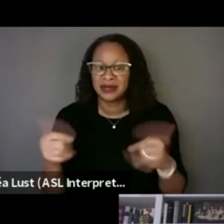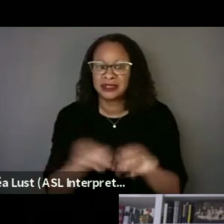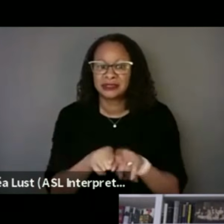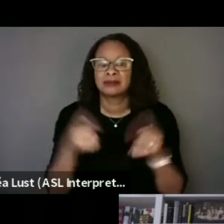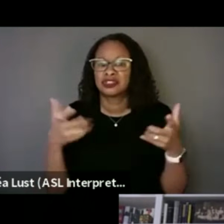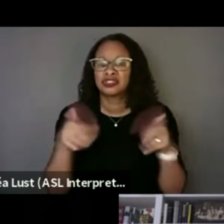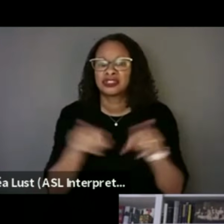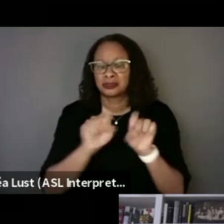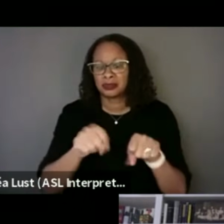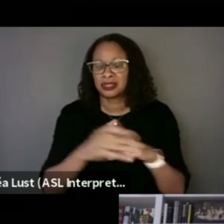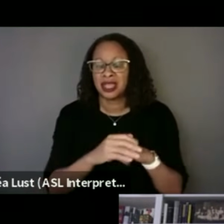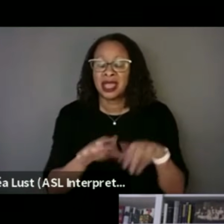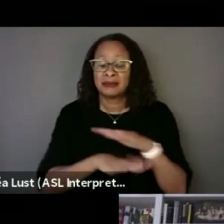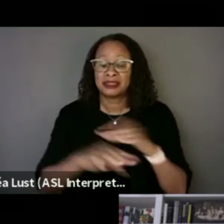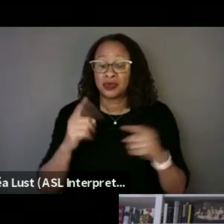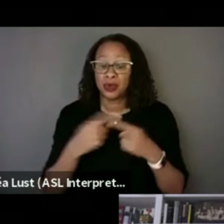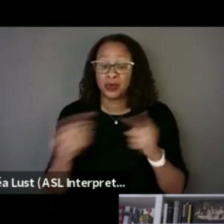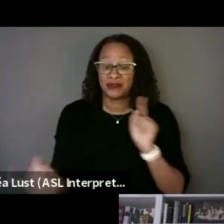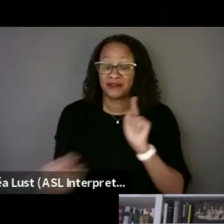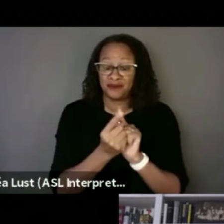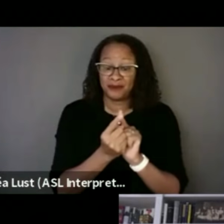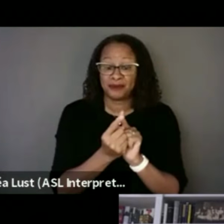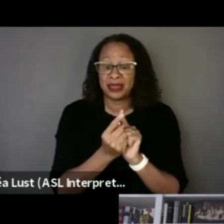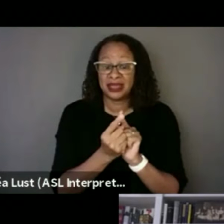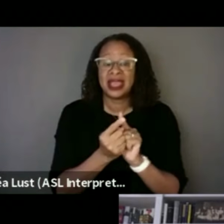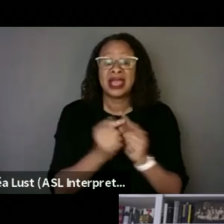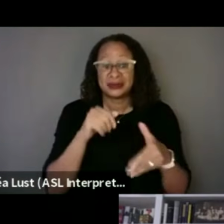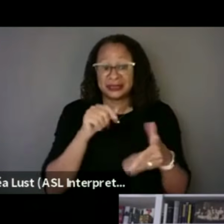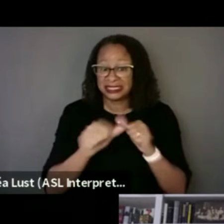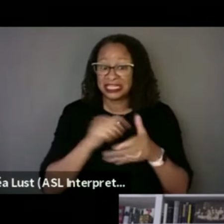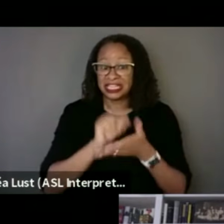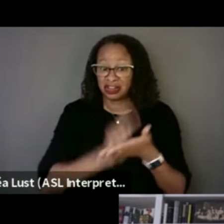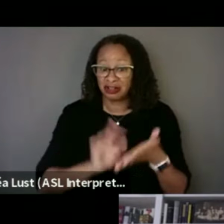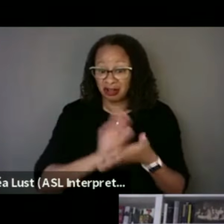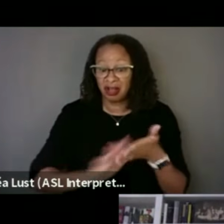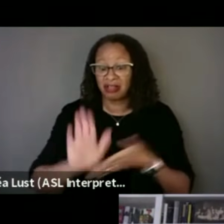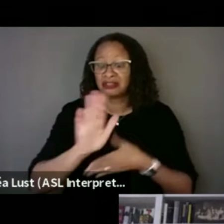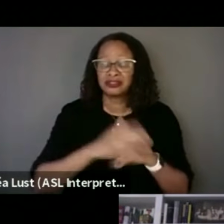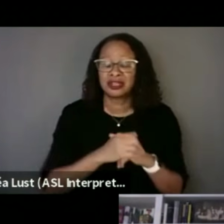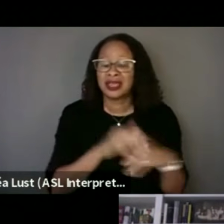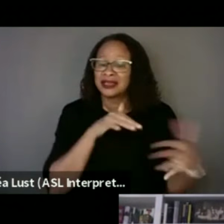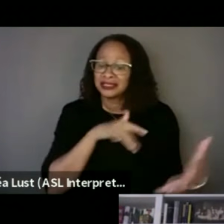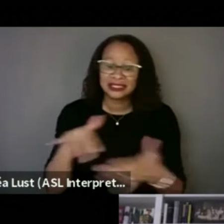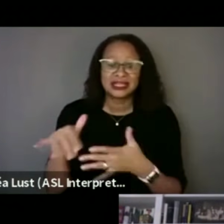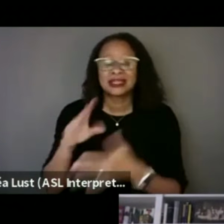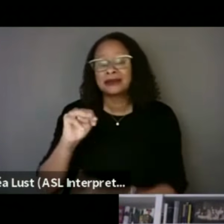So basically when we first met, I was in the university still studying stuff to do with media and recording and all the stuff.